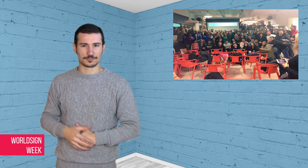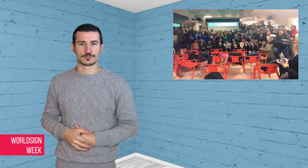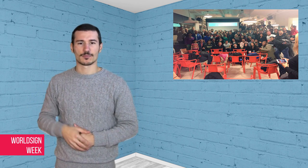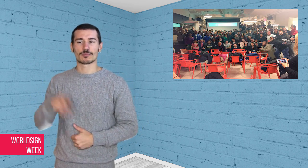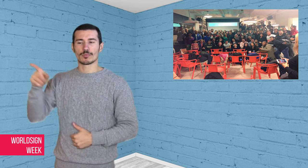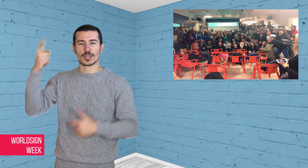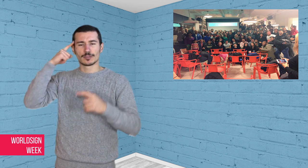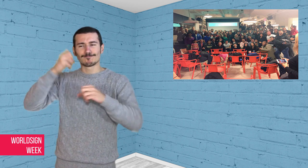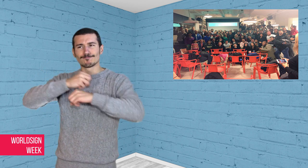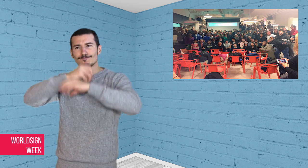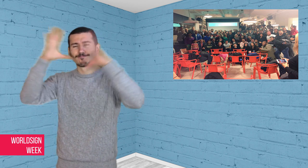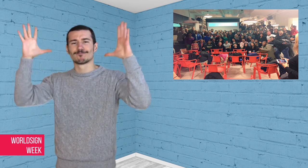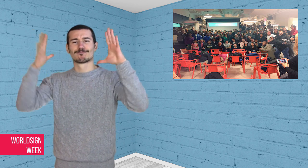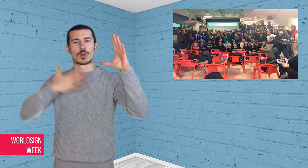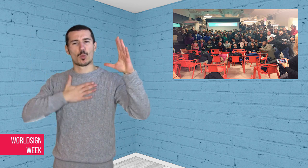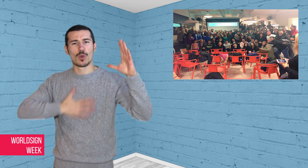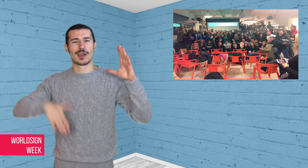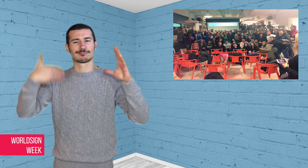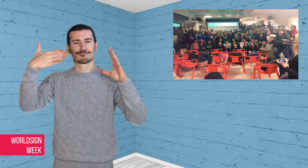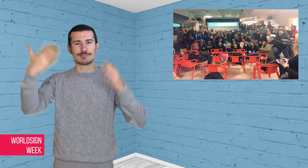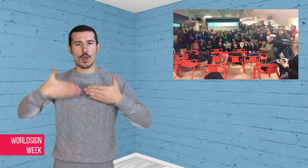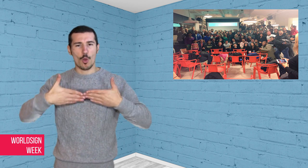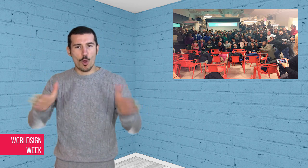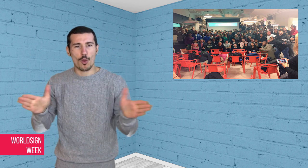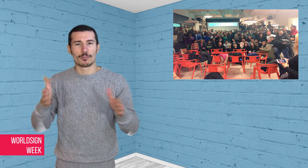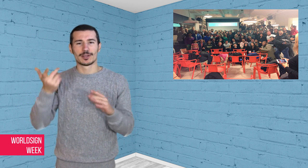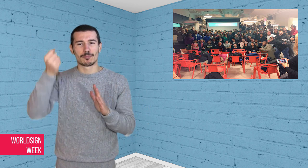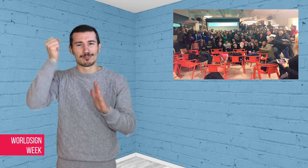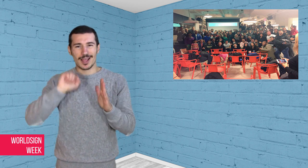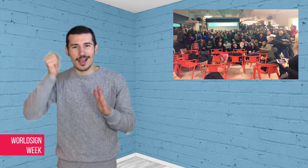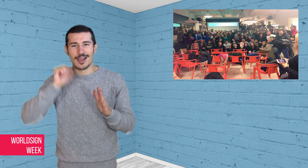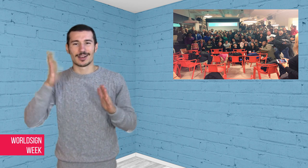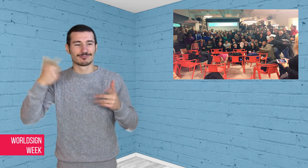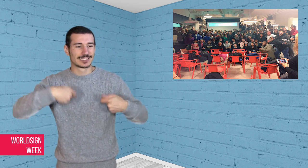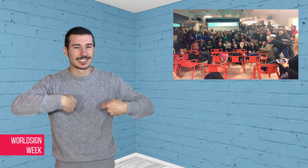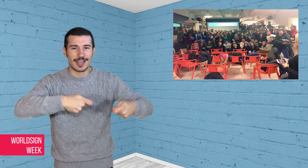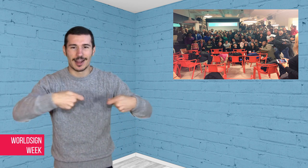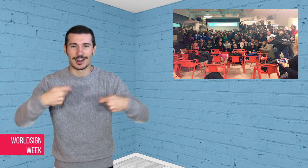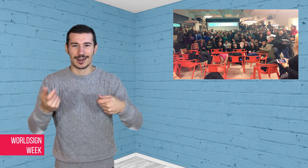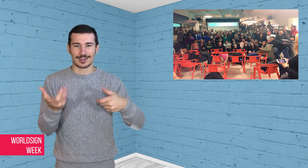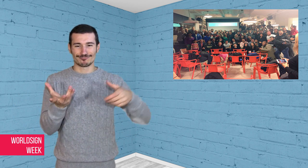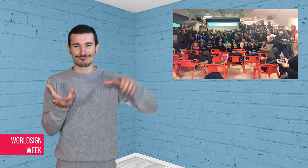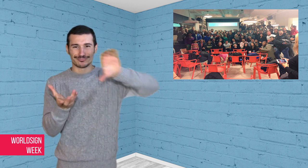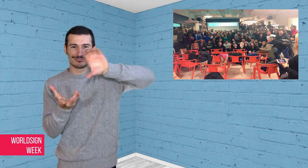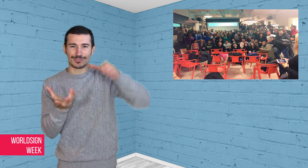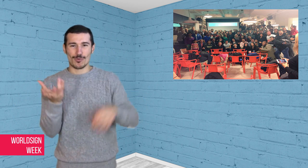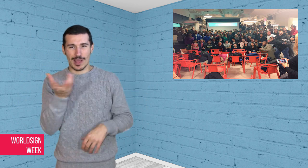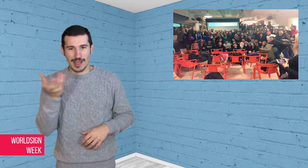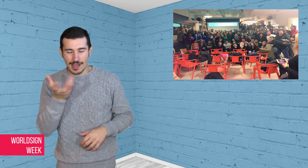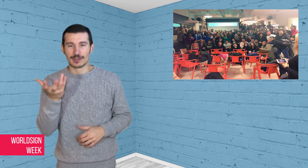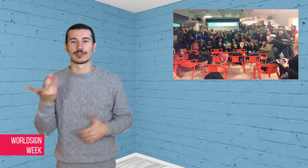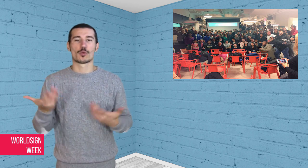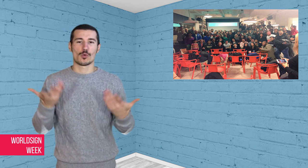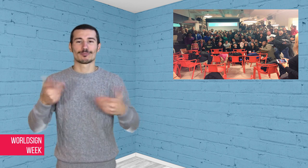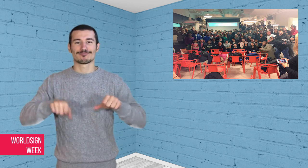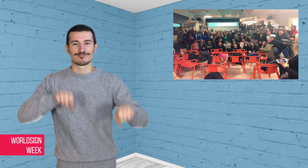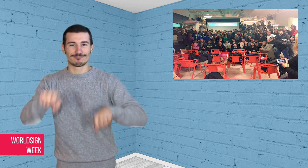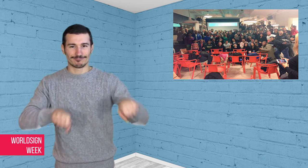vision of opening a bar that sells wine and bicycles. But they did.